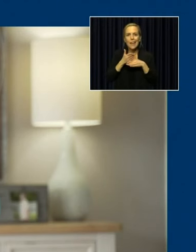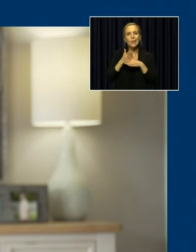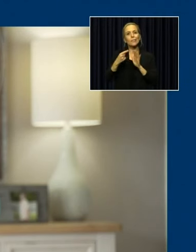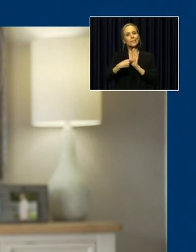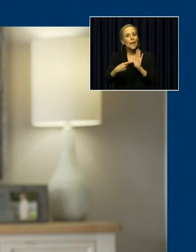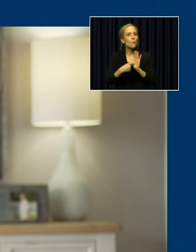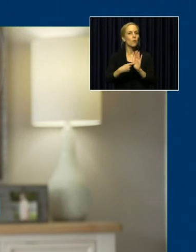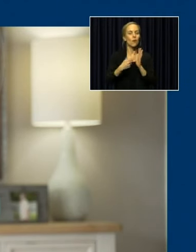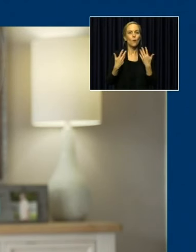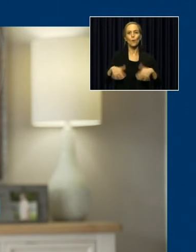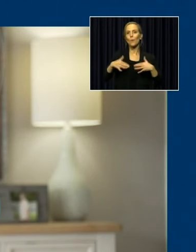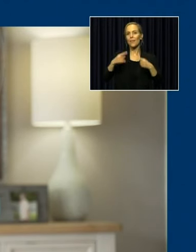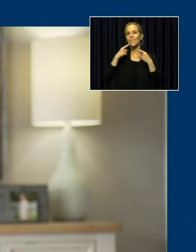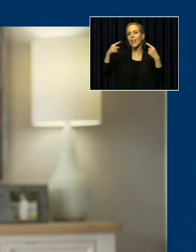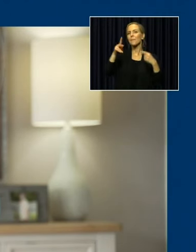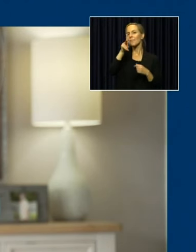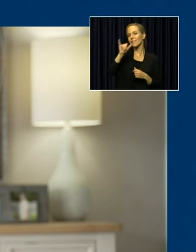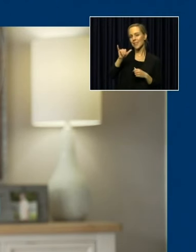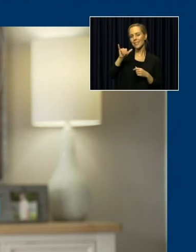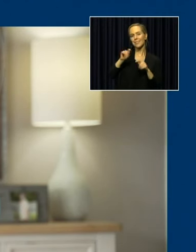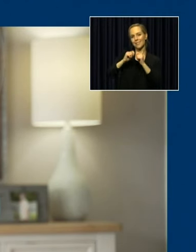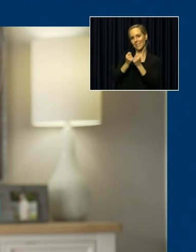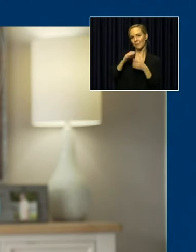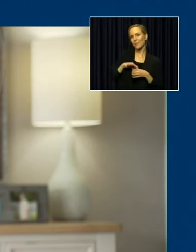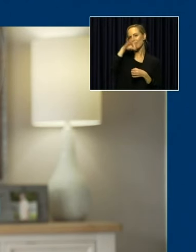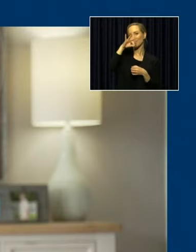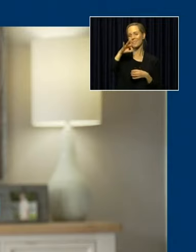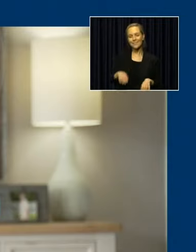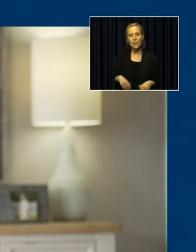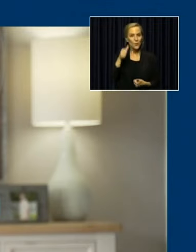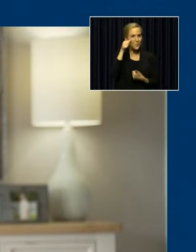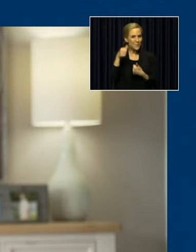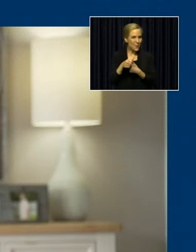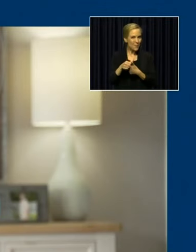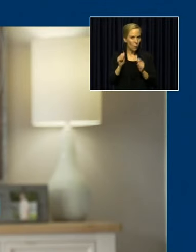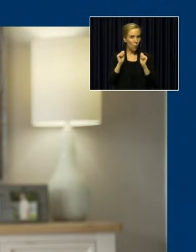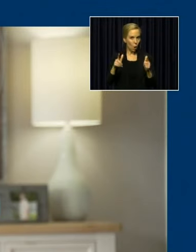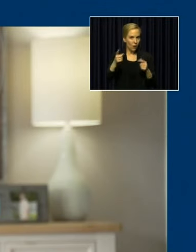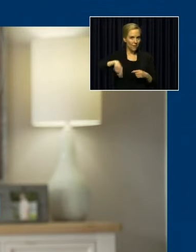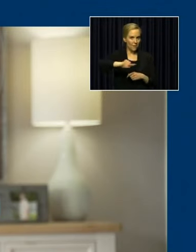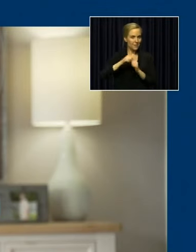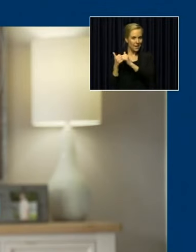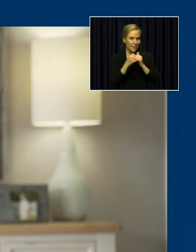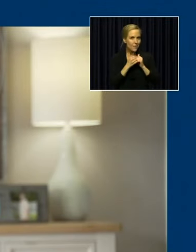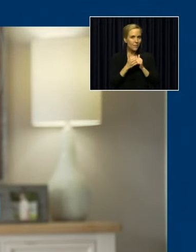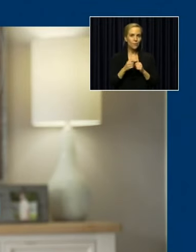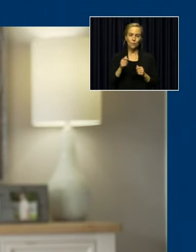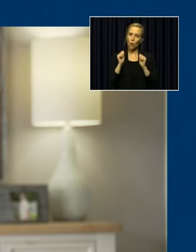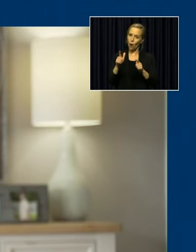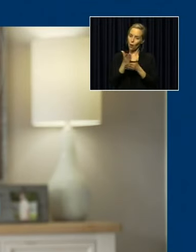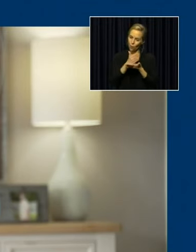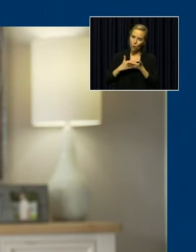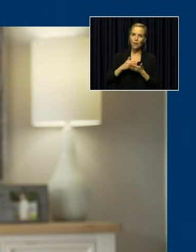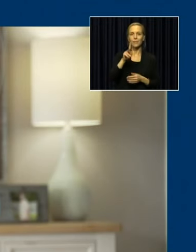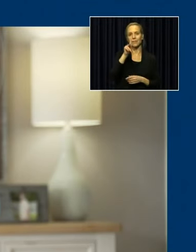SURE WE INCREASE OUR HEALTH CARE CAPACITY IS THAT MUCH MORE IMPORTANT. SO AGAIN WHAT THE WHITE HOUSE